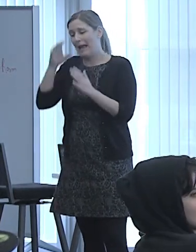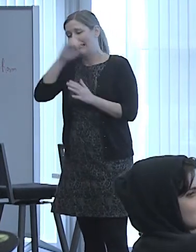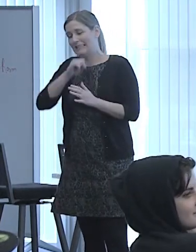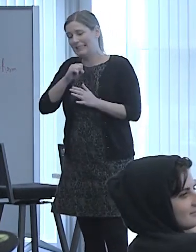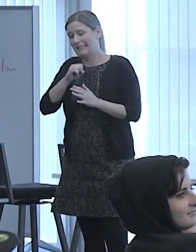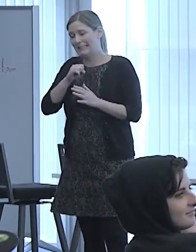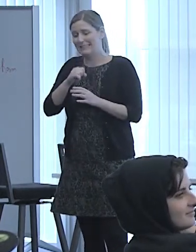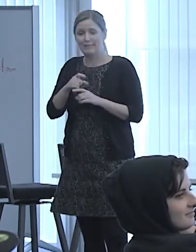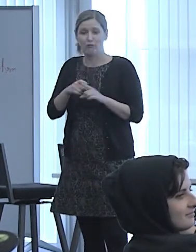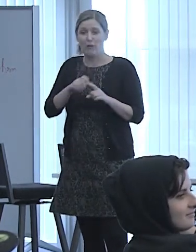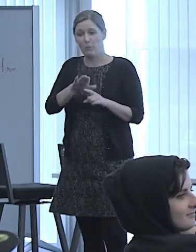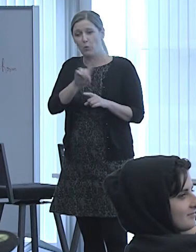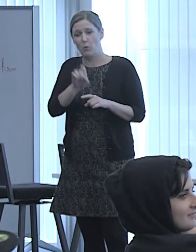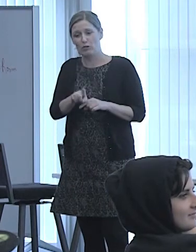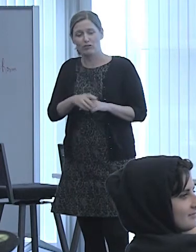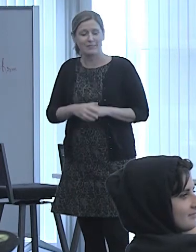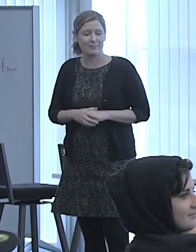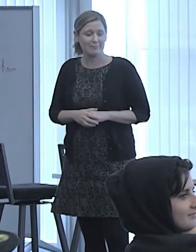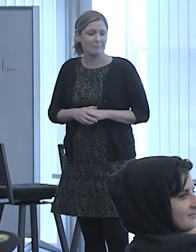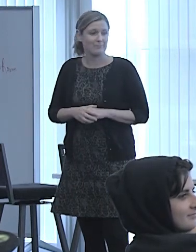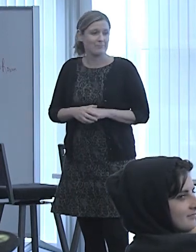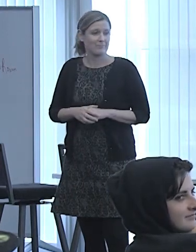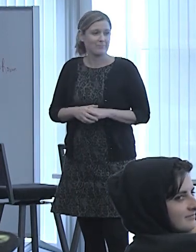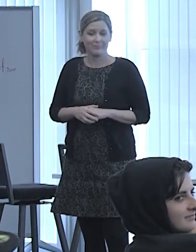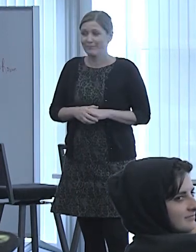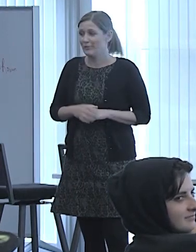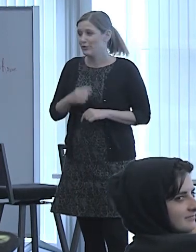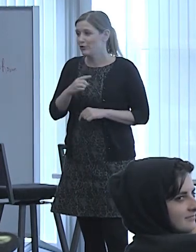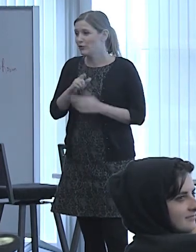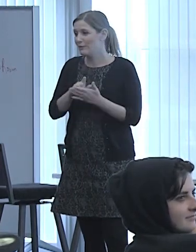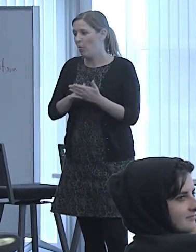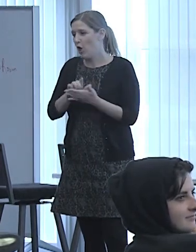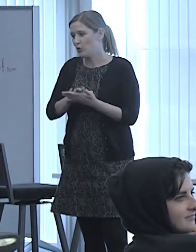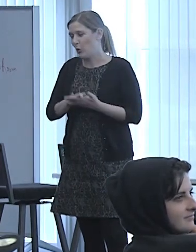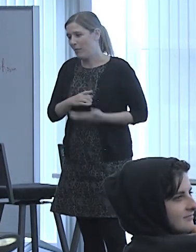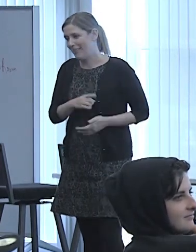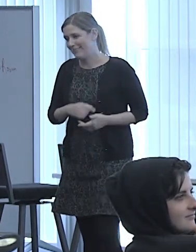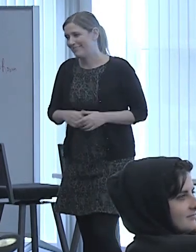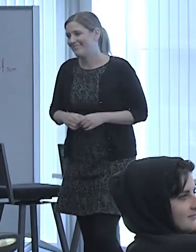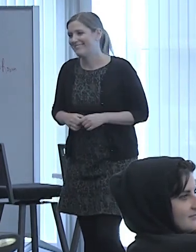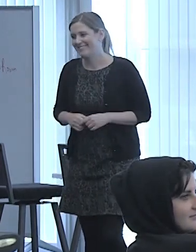from the questions. [Female Audience Member] Hi. Is this on?